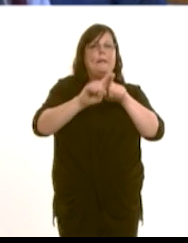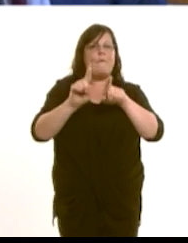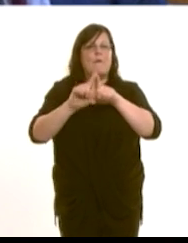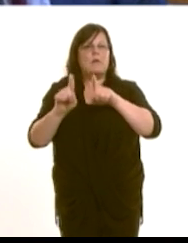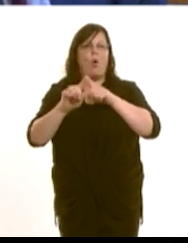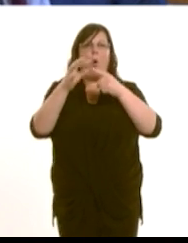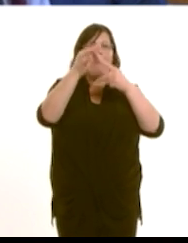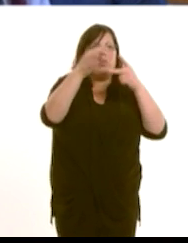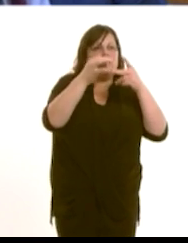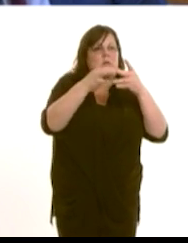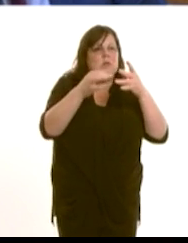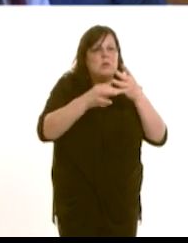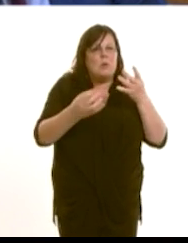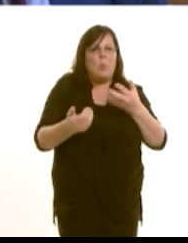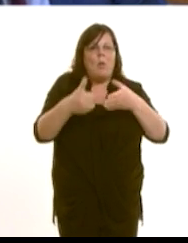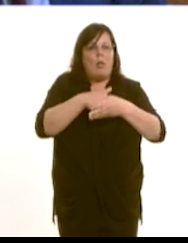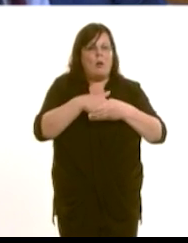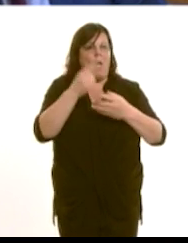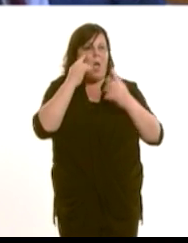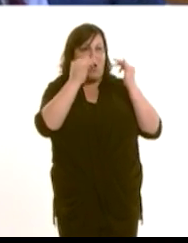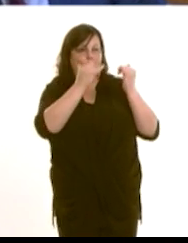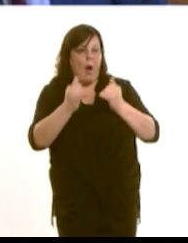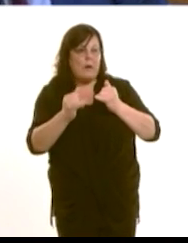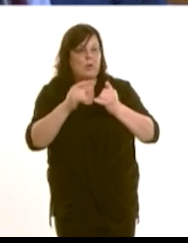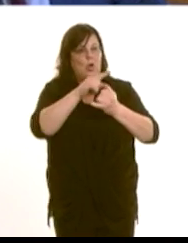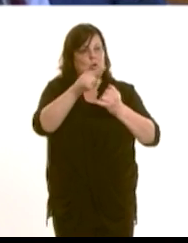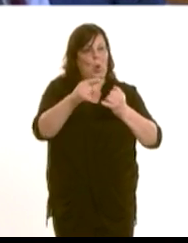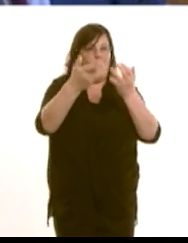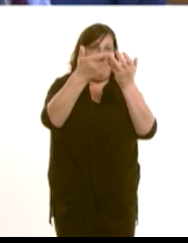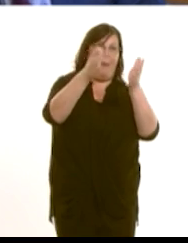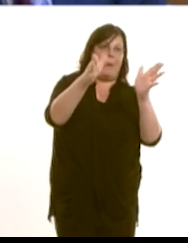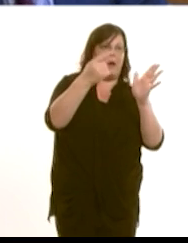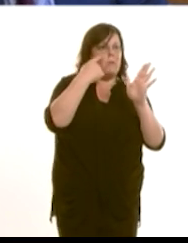the inquiry in order that the public could see all the evidence and so that people would